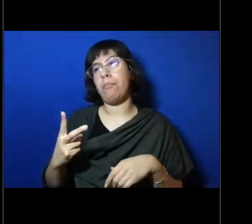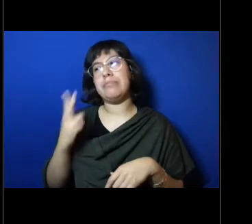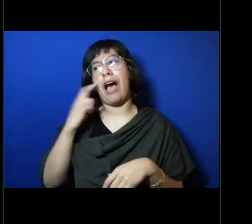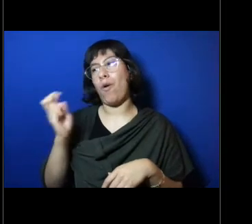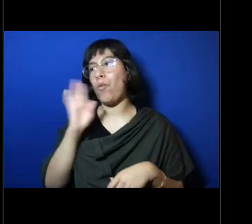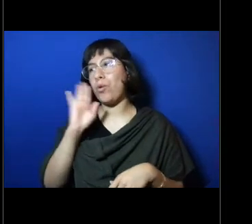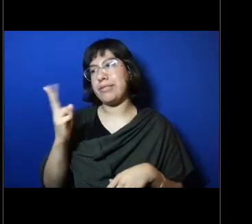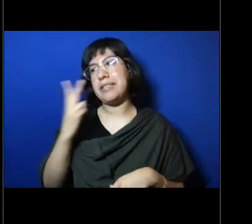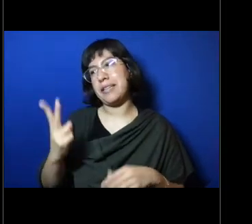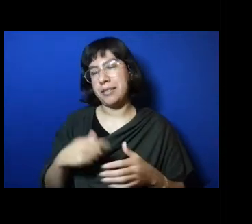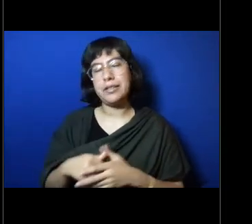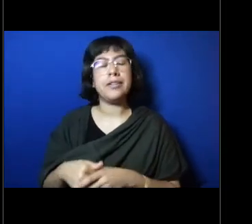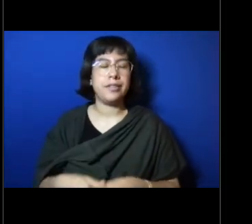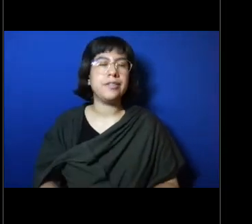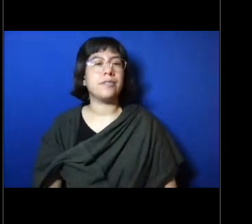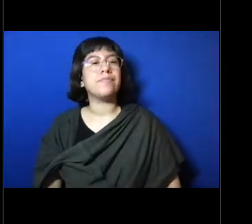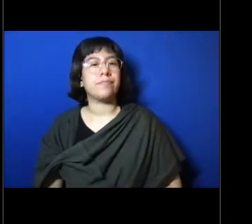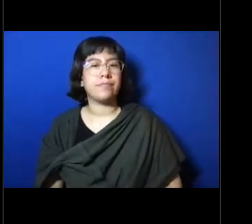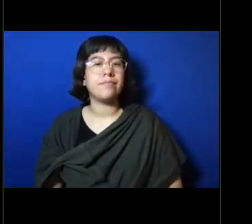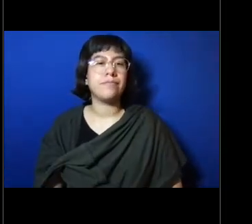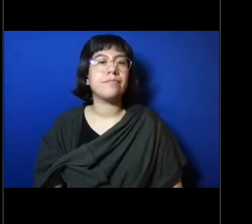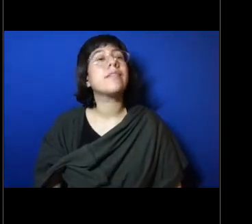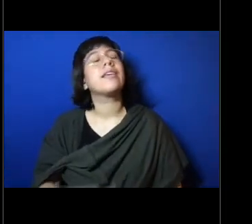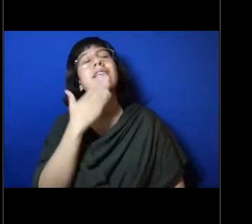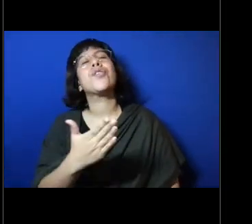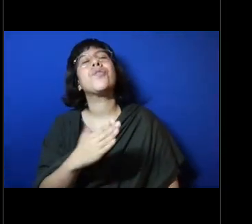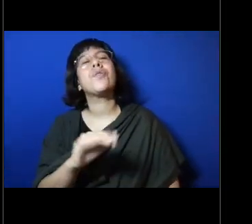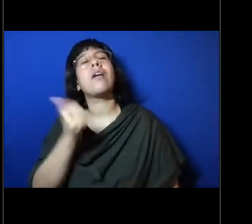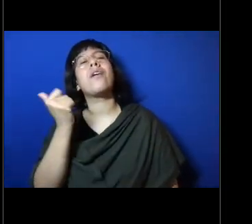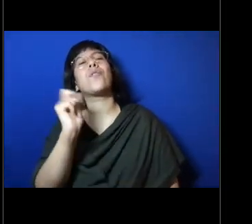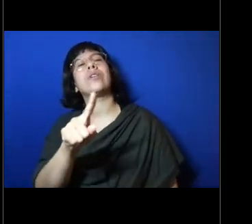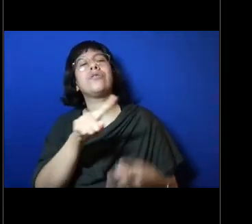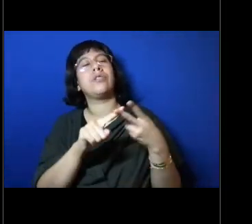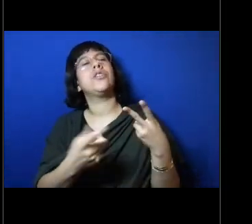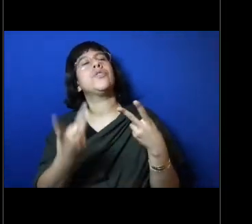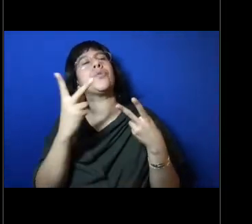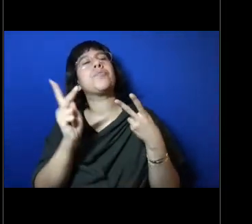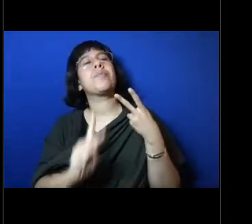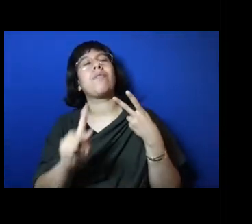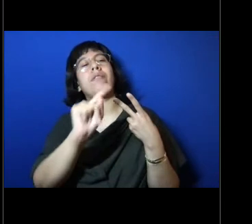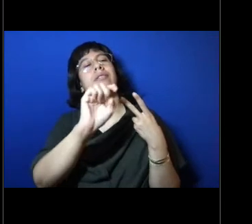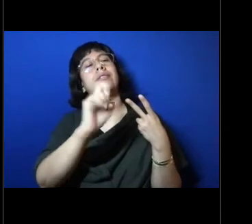[Grace] Thank you. And this question came from two people. This came from Texas and Evey,